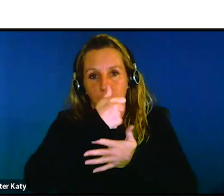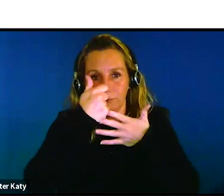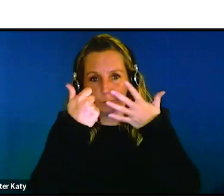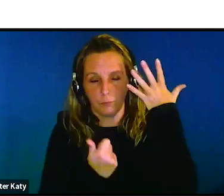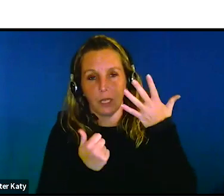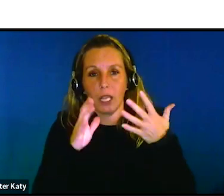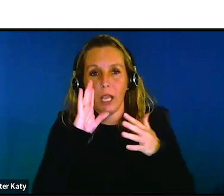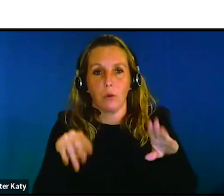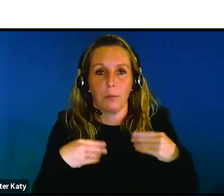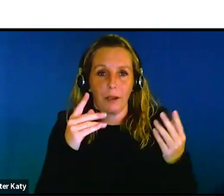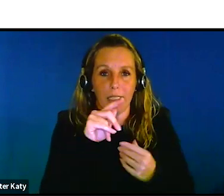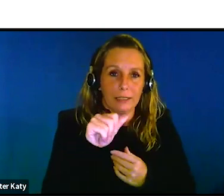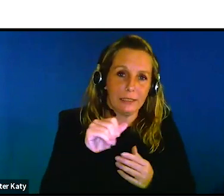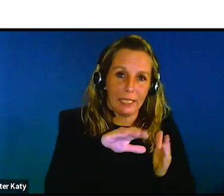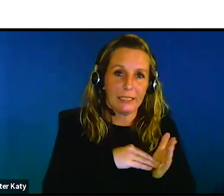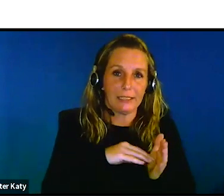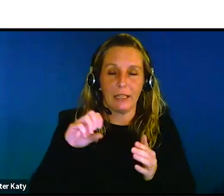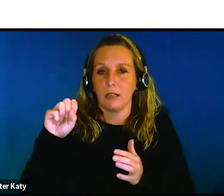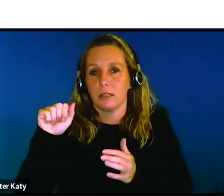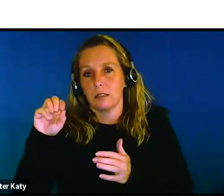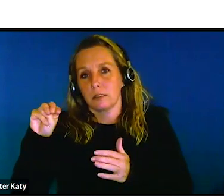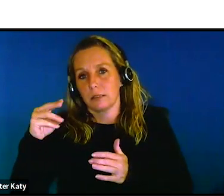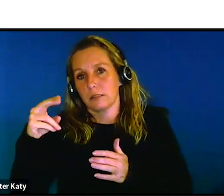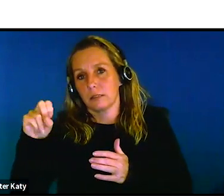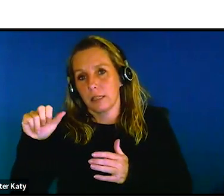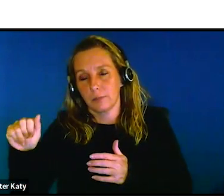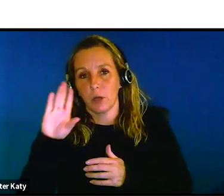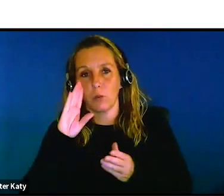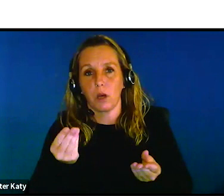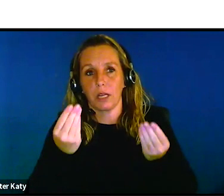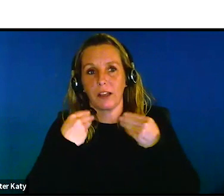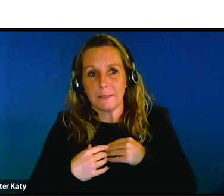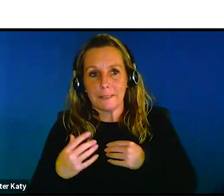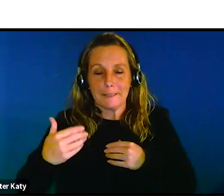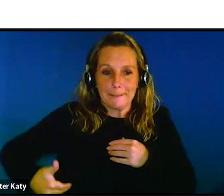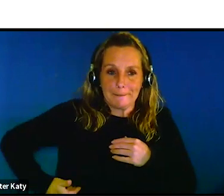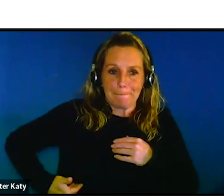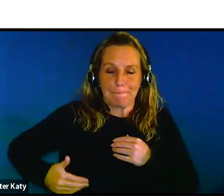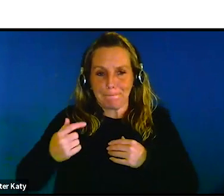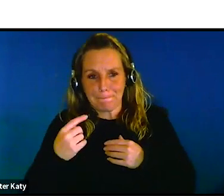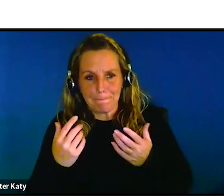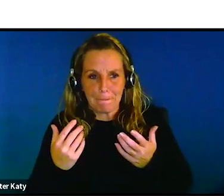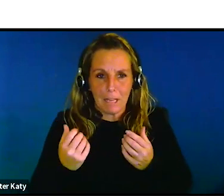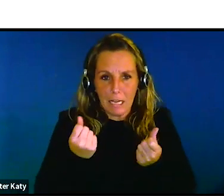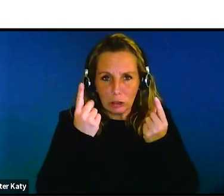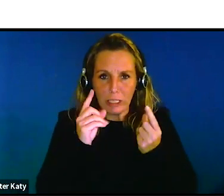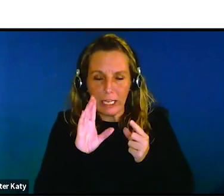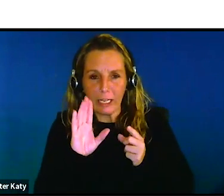and it SAMHSA an opportunity to get a sense of where you are in your journey, what conversations you need and want to have.